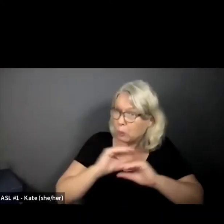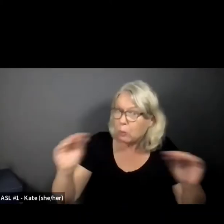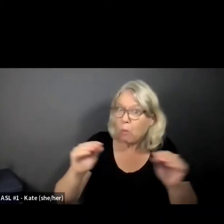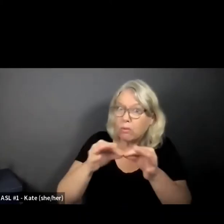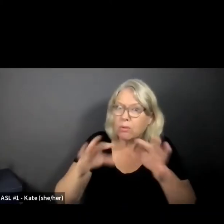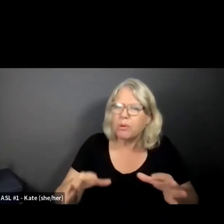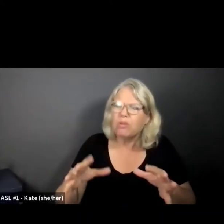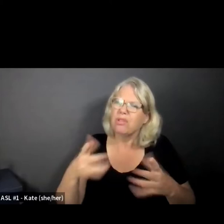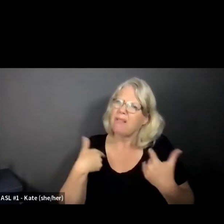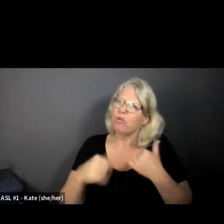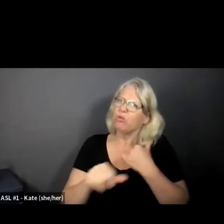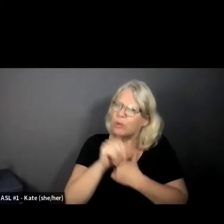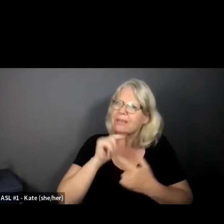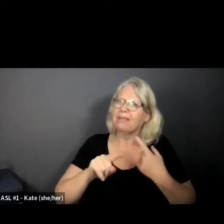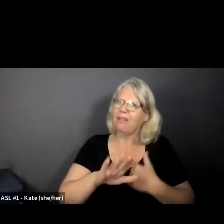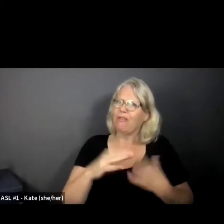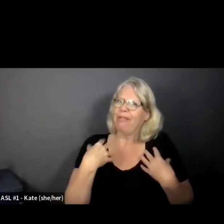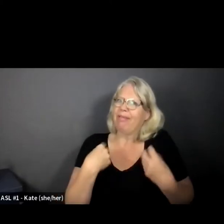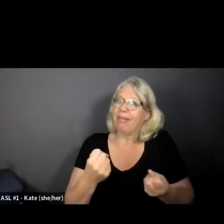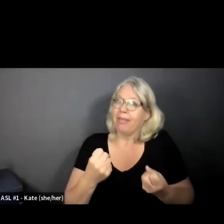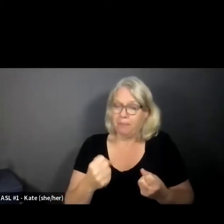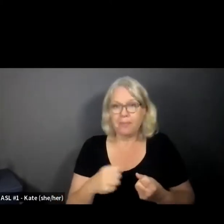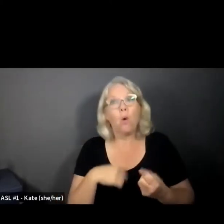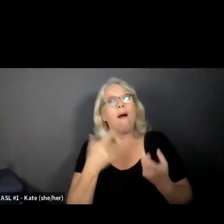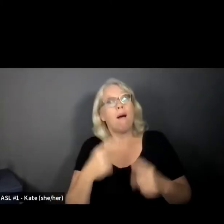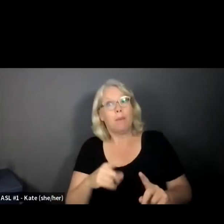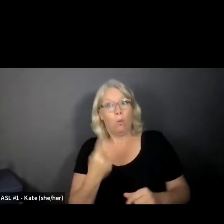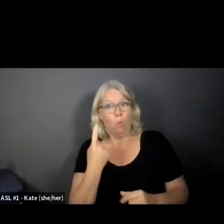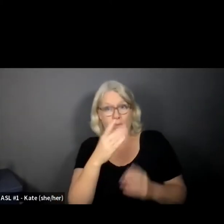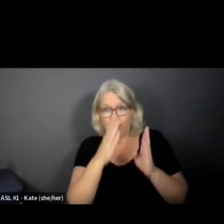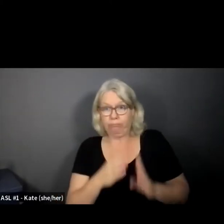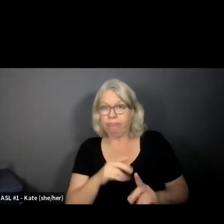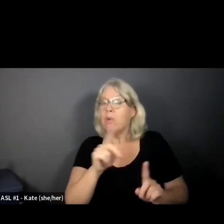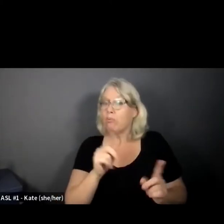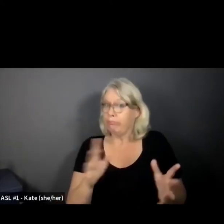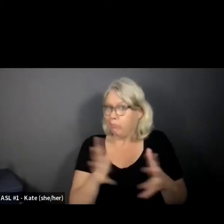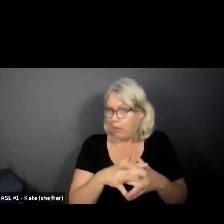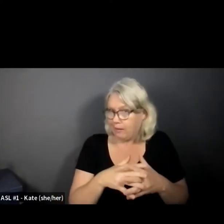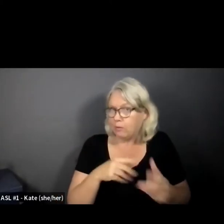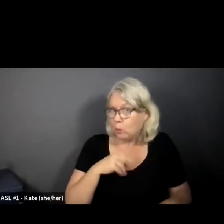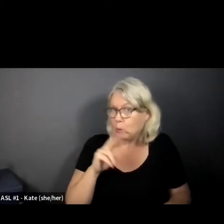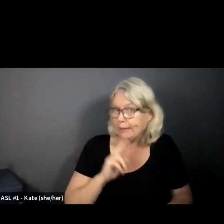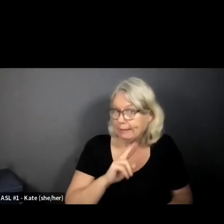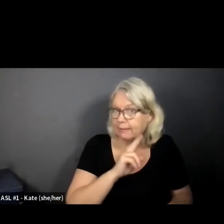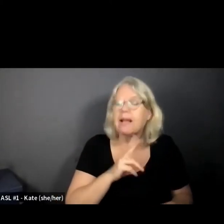ONE OF THE APPELLANTS WAS PREGNANT WITH TWINS AND SHE WENT INTO LABOUR PREMATURELY AND WAS